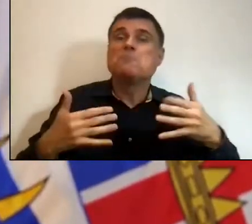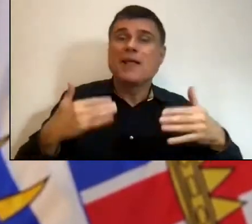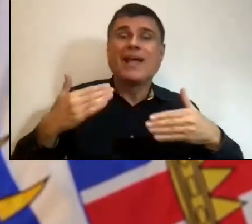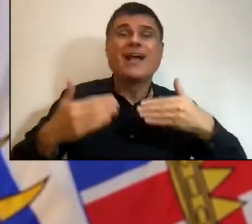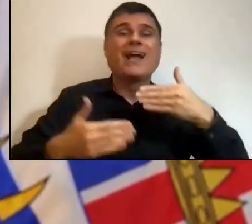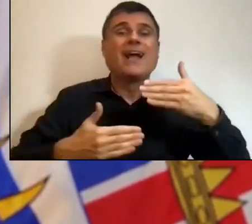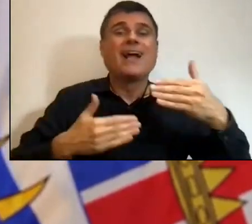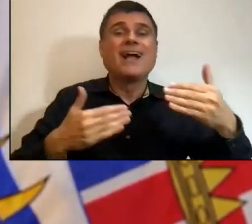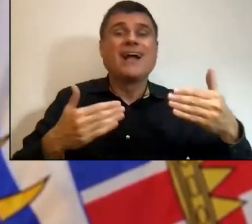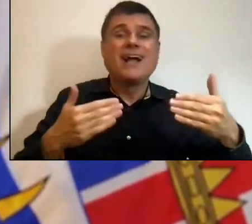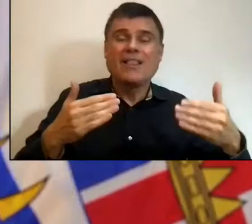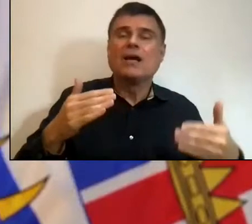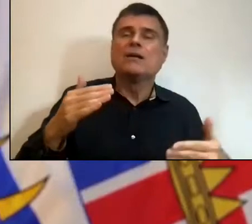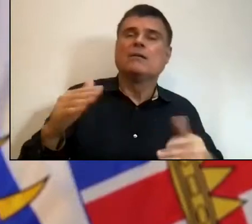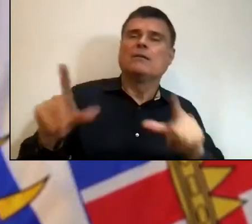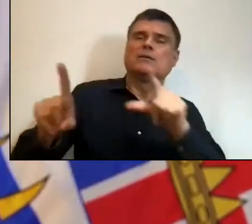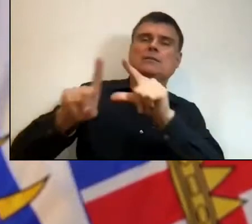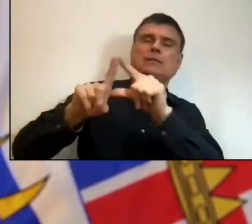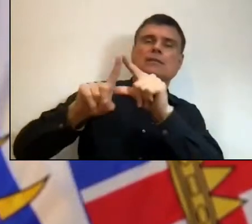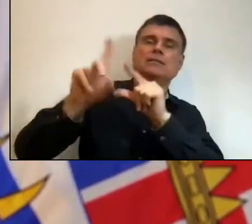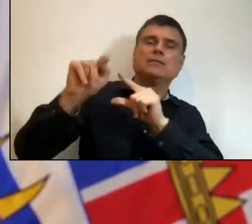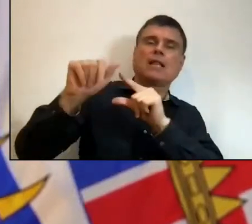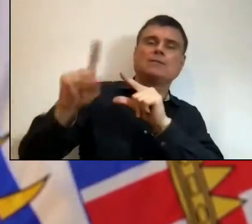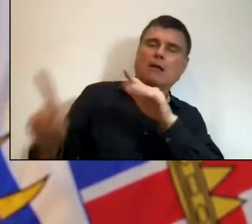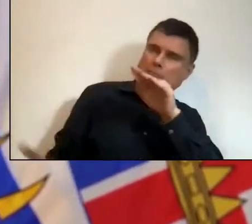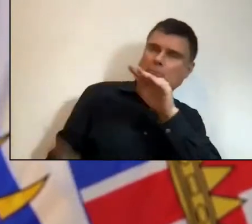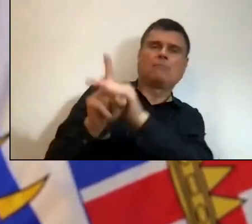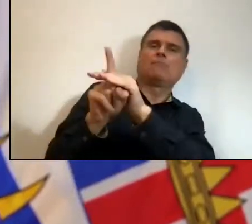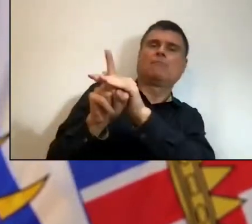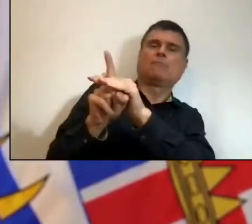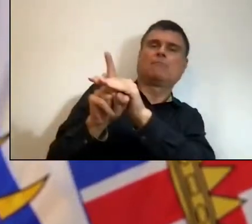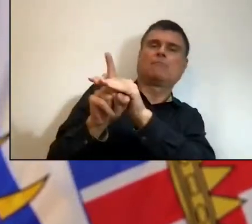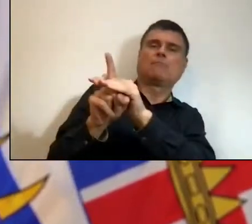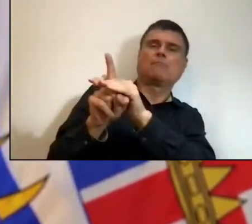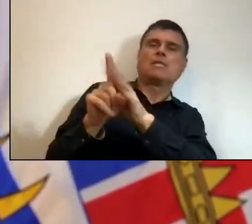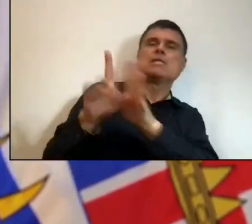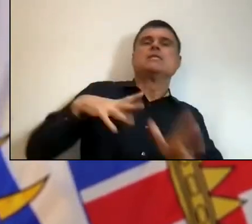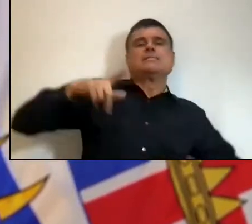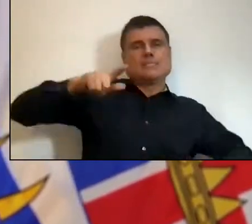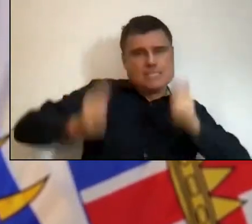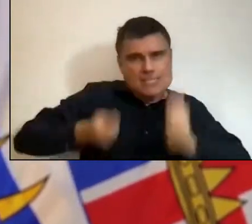We needed to change.